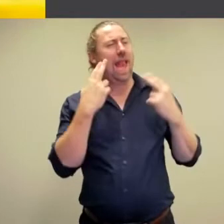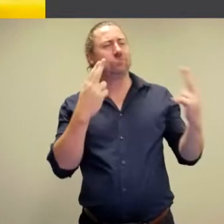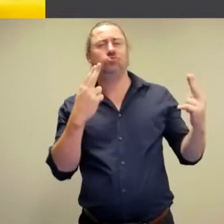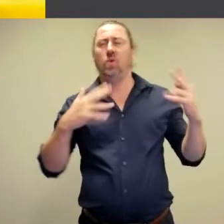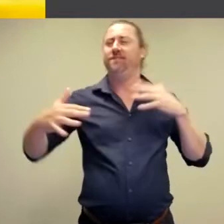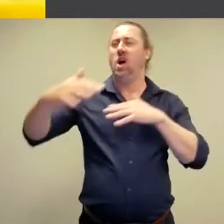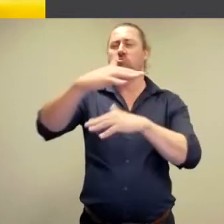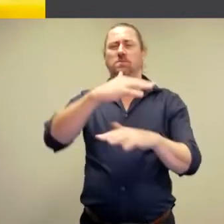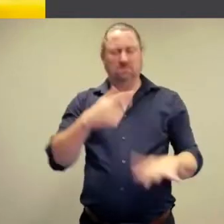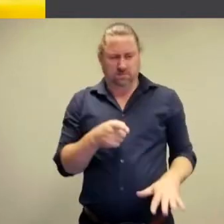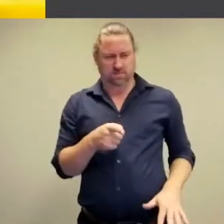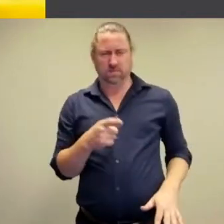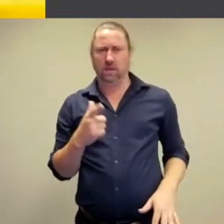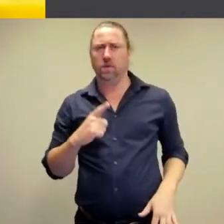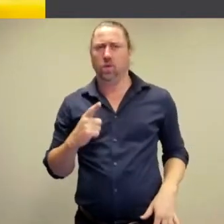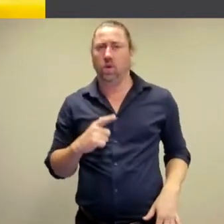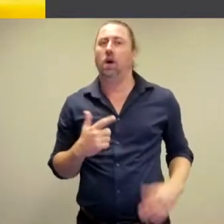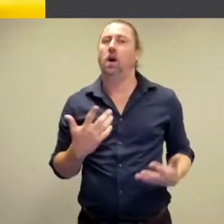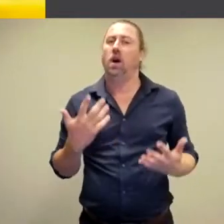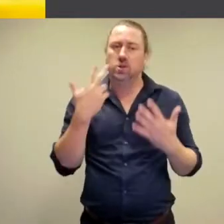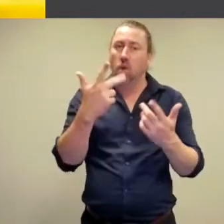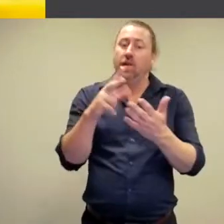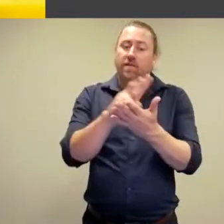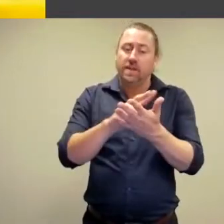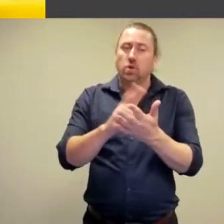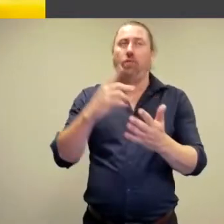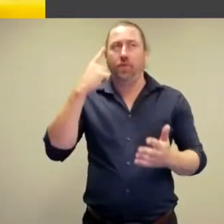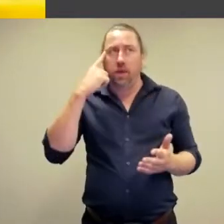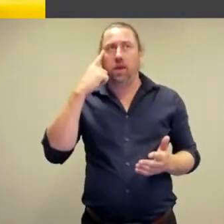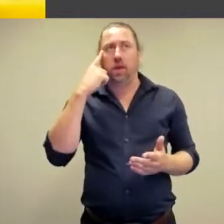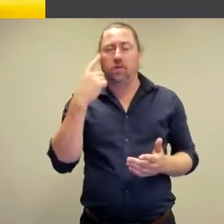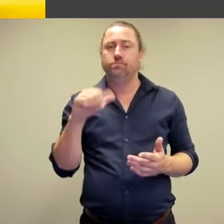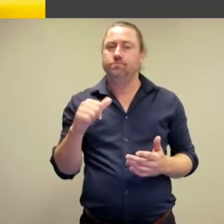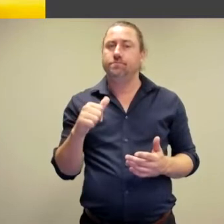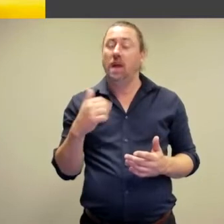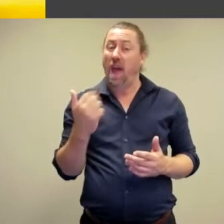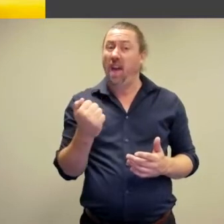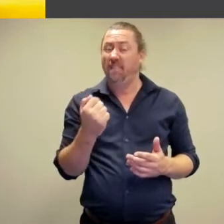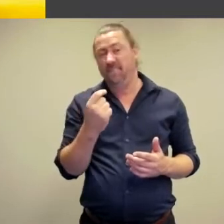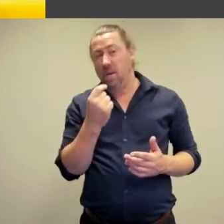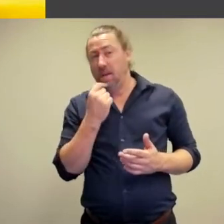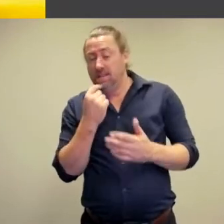and I want to use this video to think about